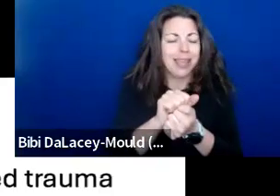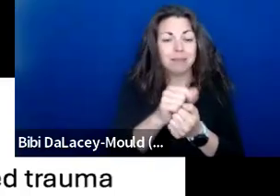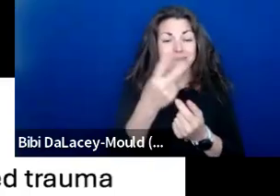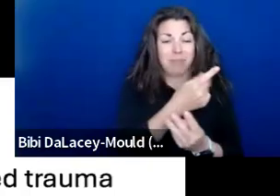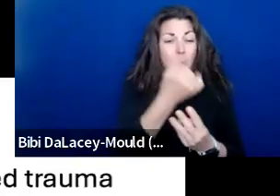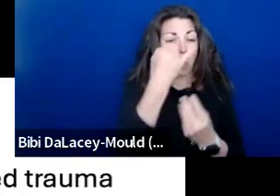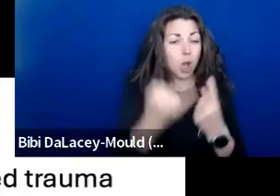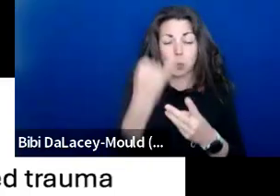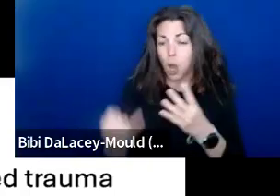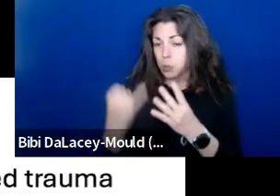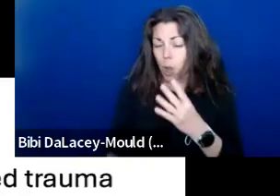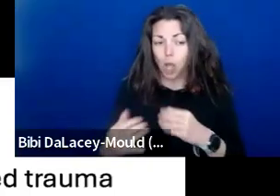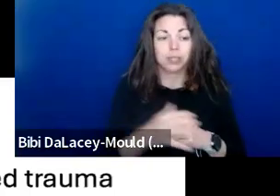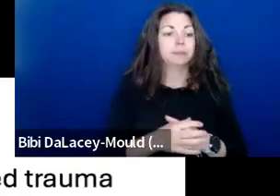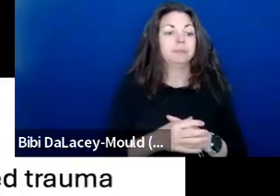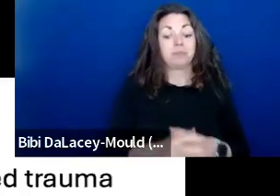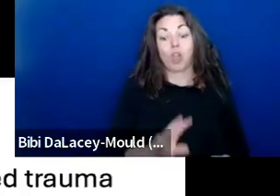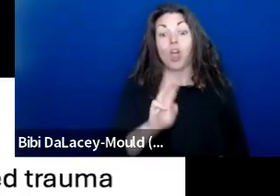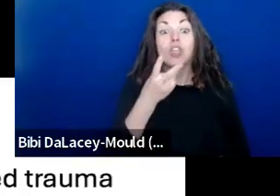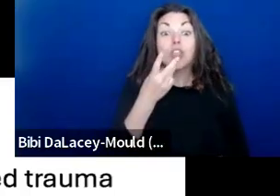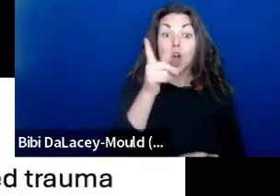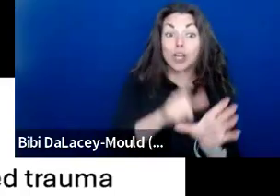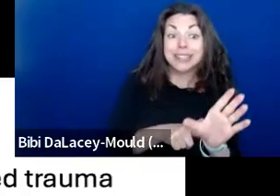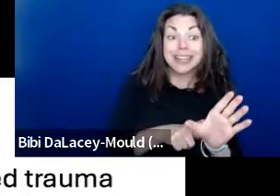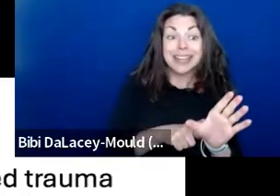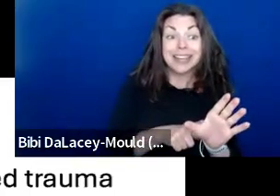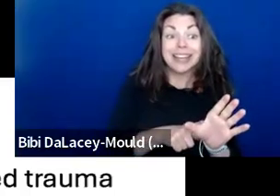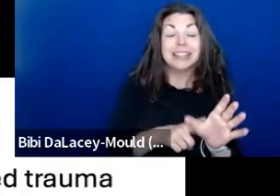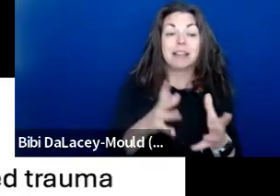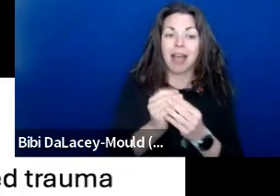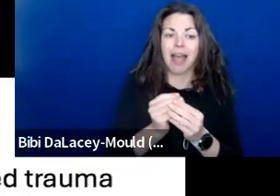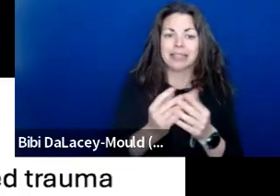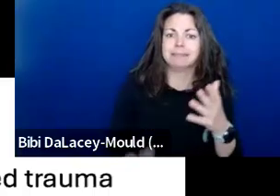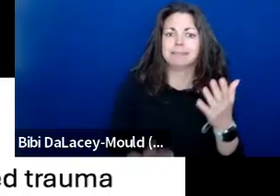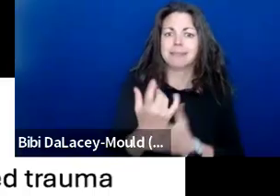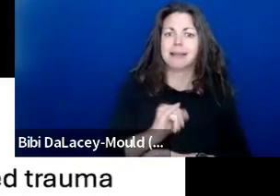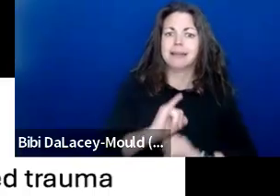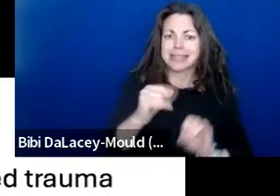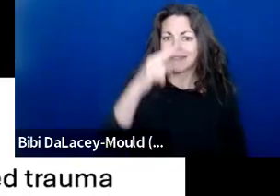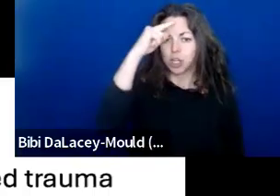In my third year of university, I experienced some significant trauma, and years later,